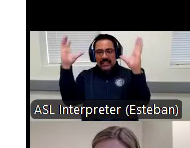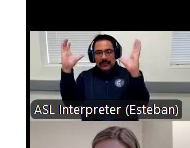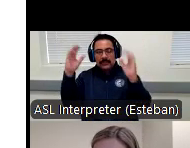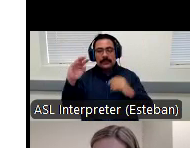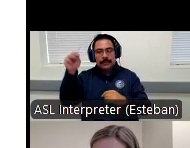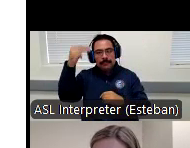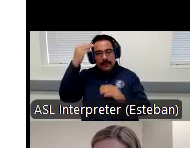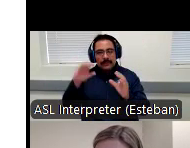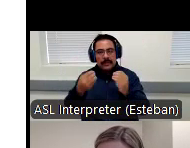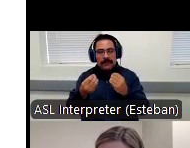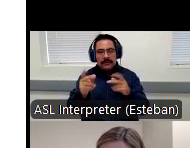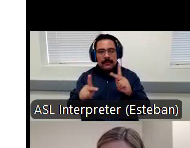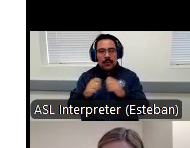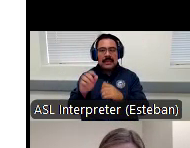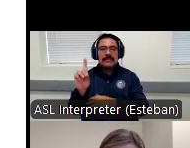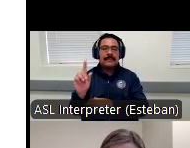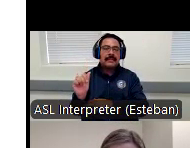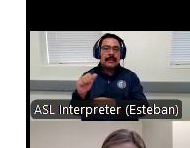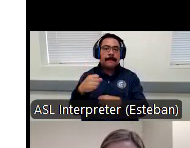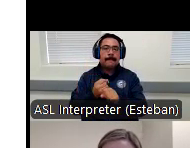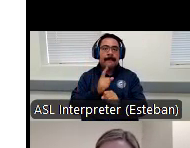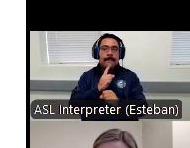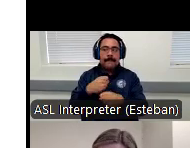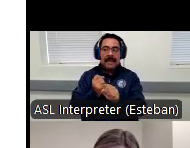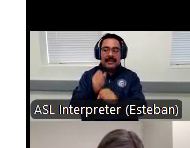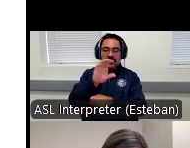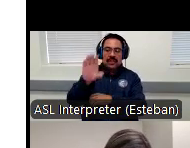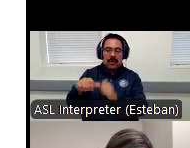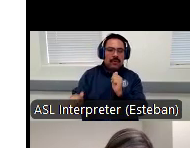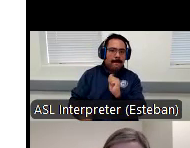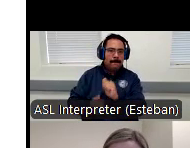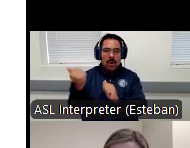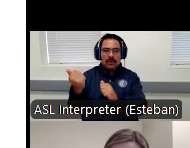Office for People with Disabilities is to make Chicago the most inclusive and accessible city